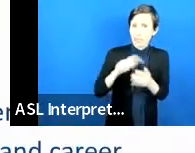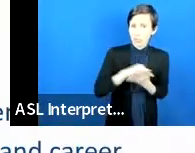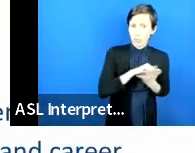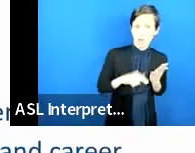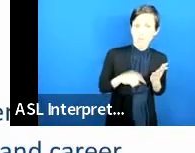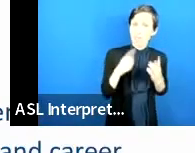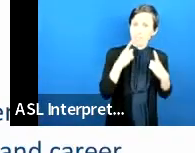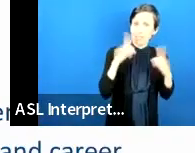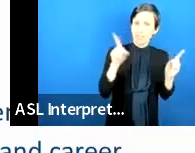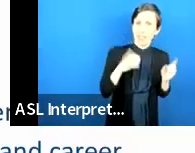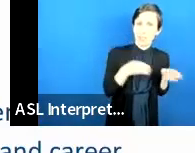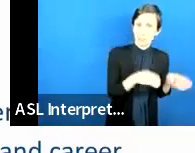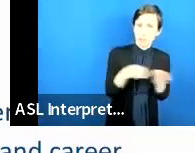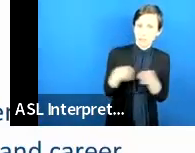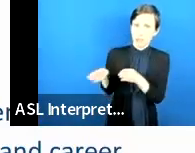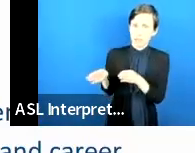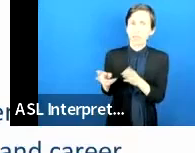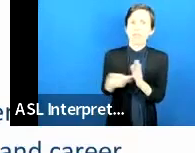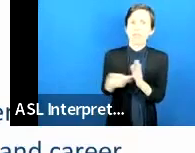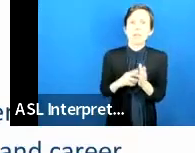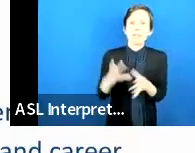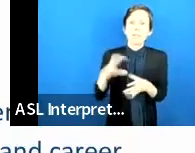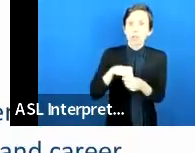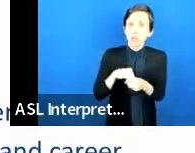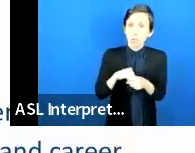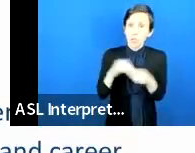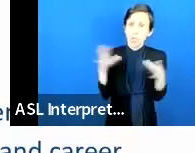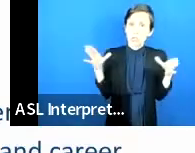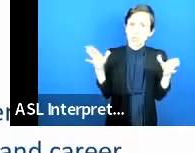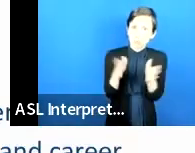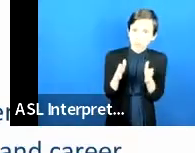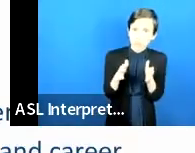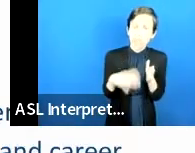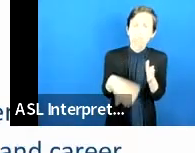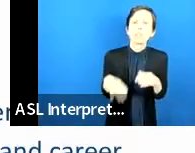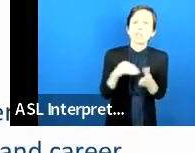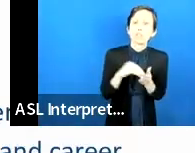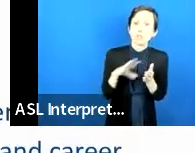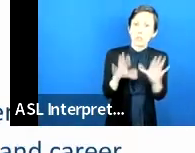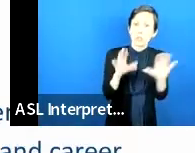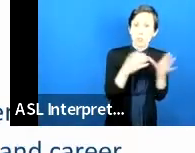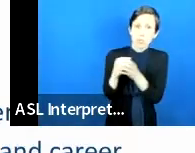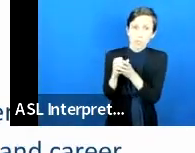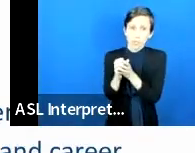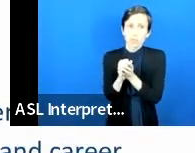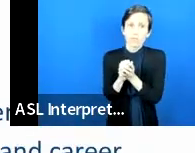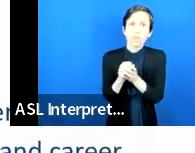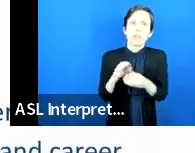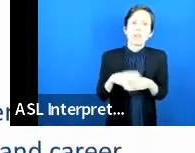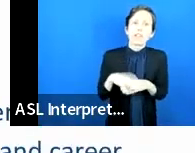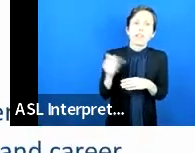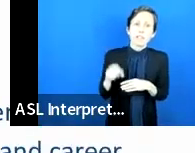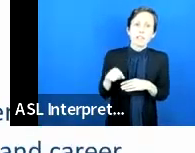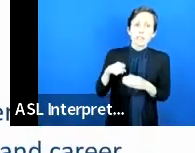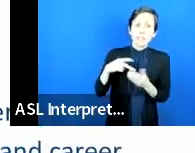including shrinking group disparities in these pathways and success outcomes. The initiative draws on recommendations from multiple